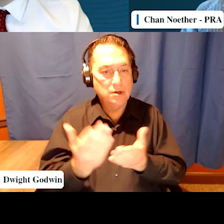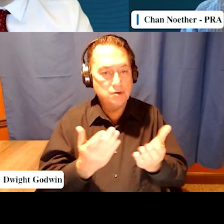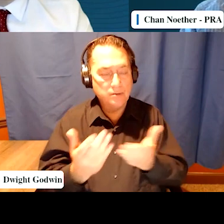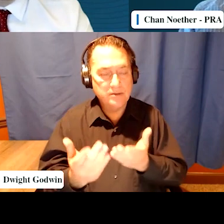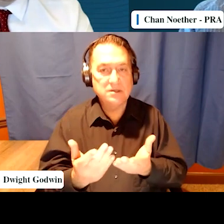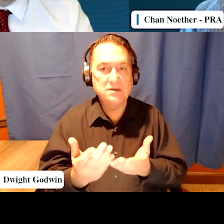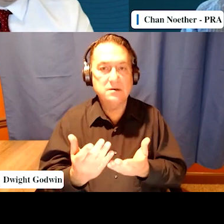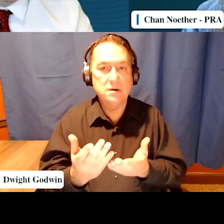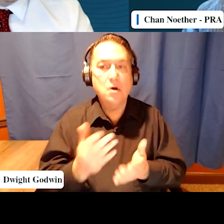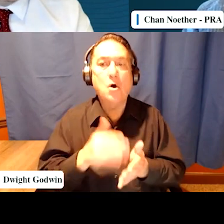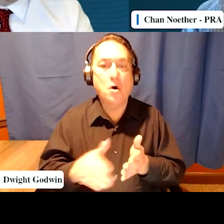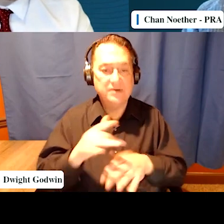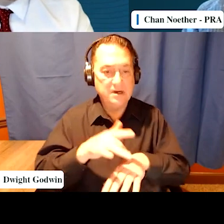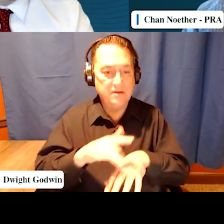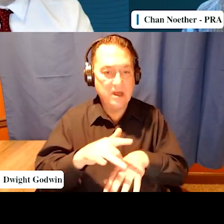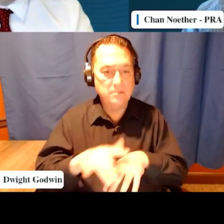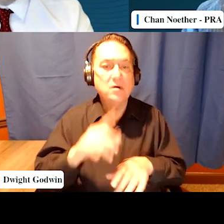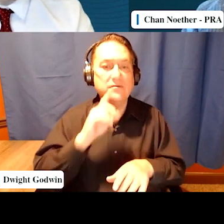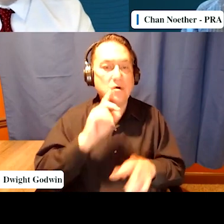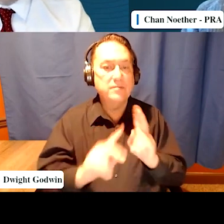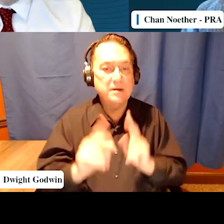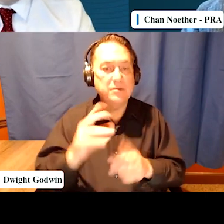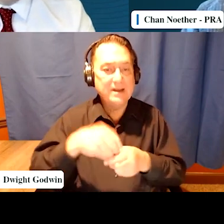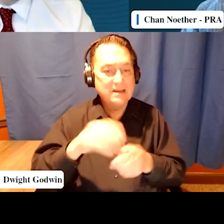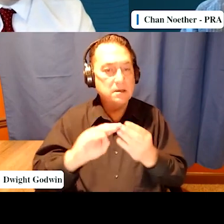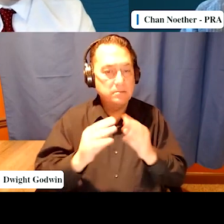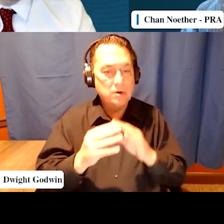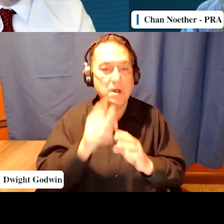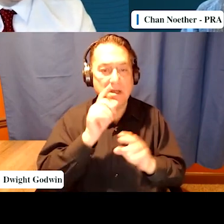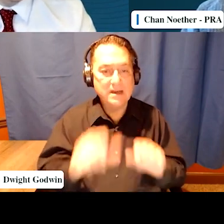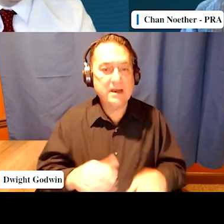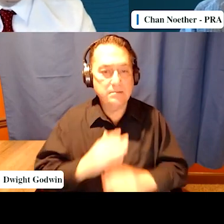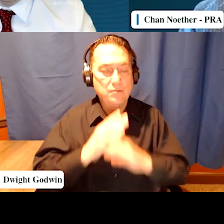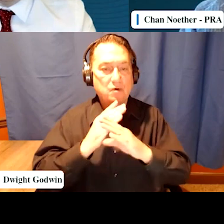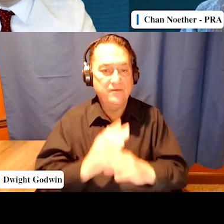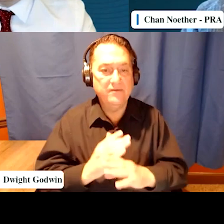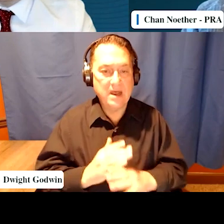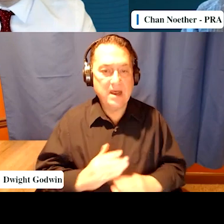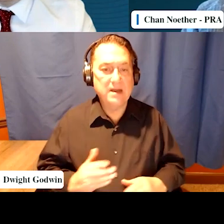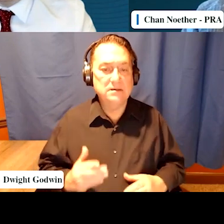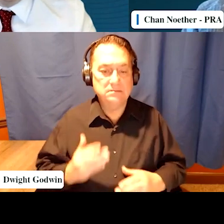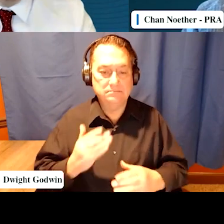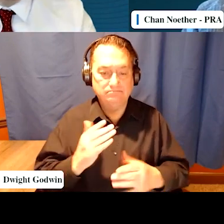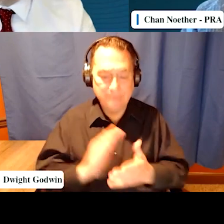often available to people in the community that can prevent penetration at all into the criminal justice system.